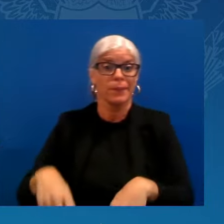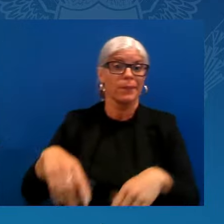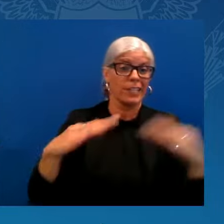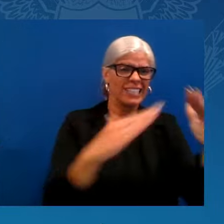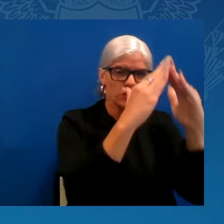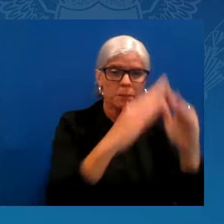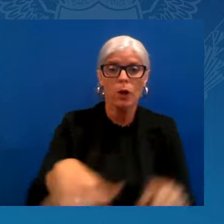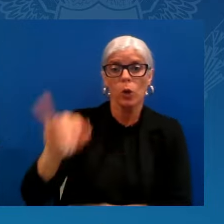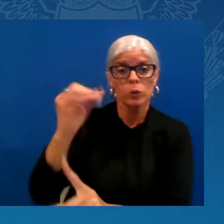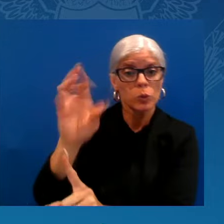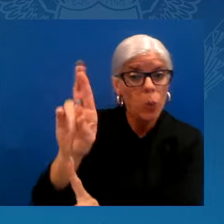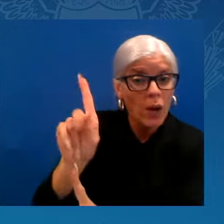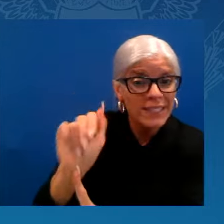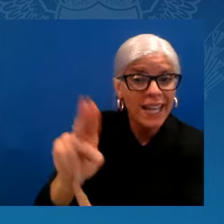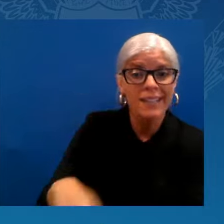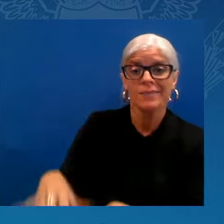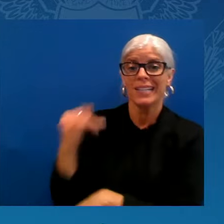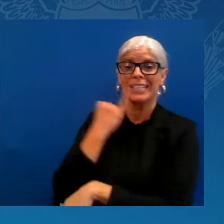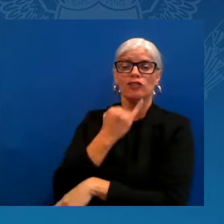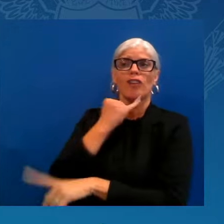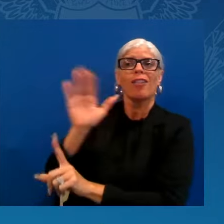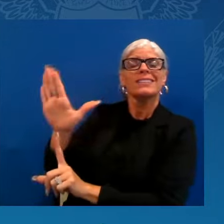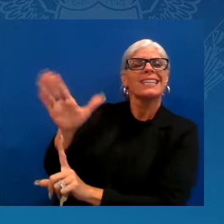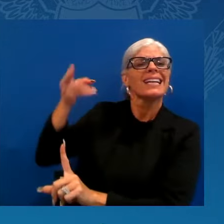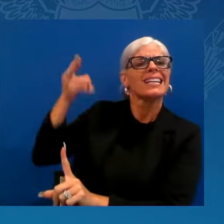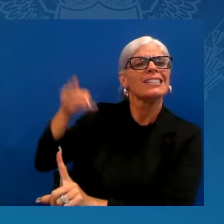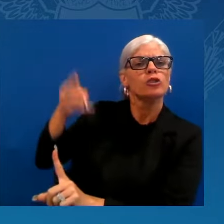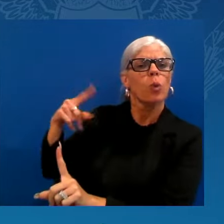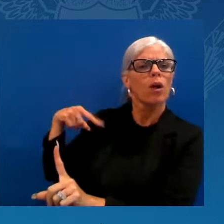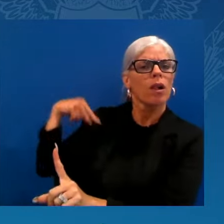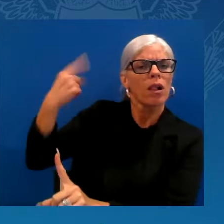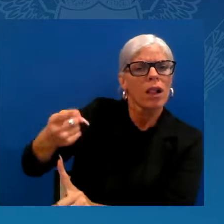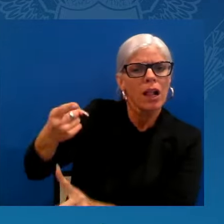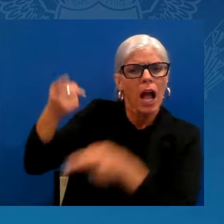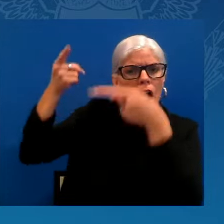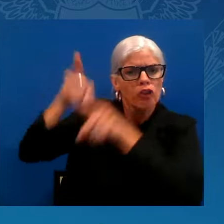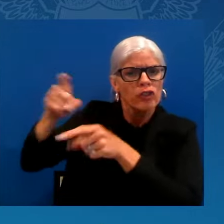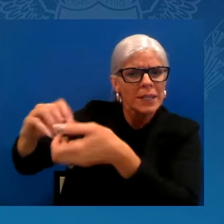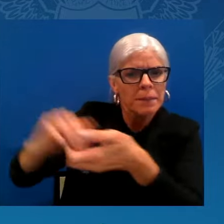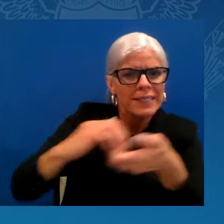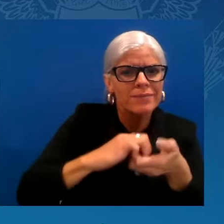Also, understanding this all is